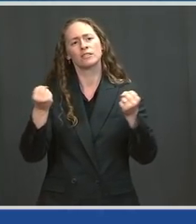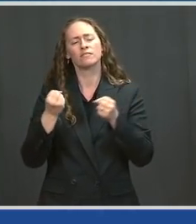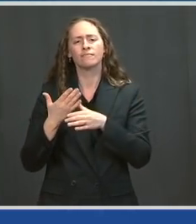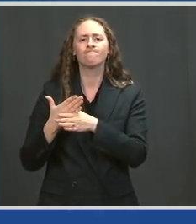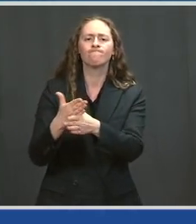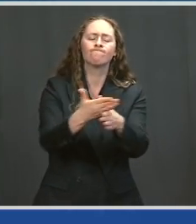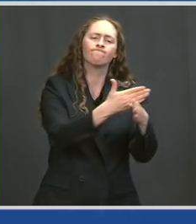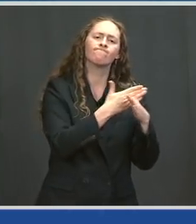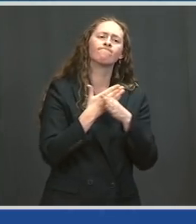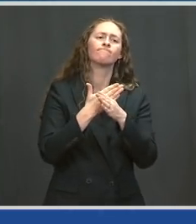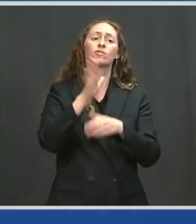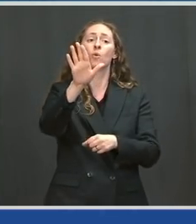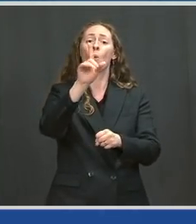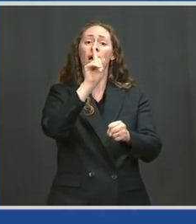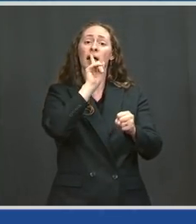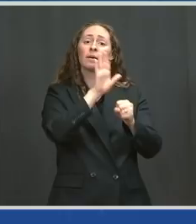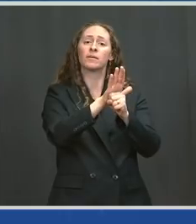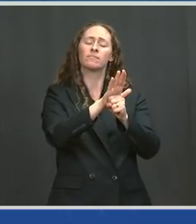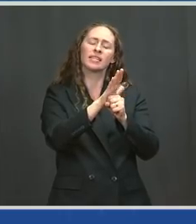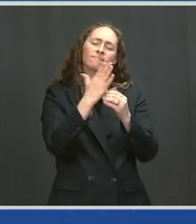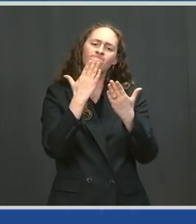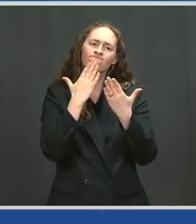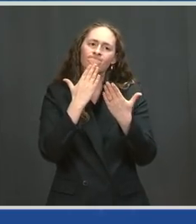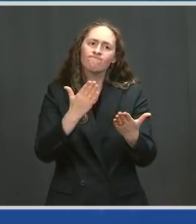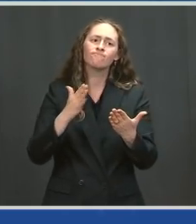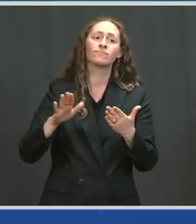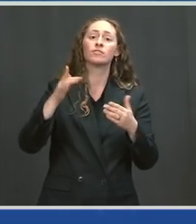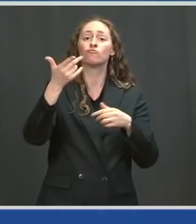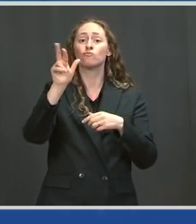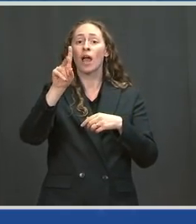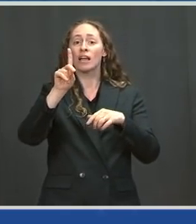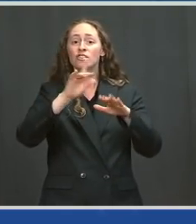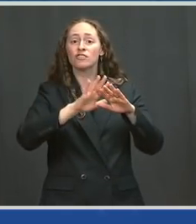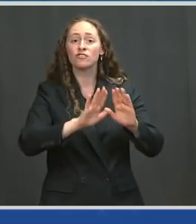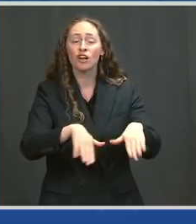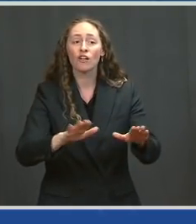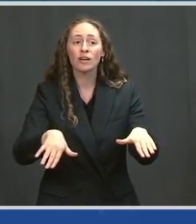And thank your children, and your grandchildren, and your nieces, and your nephews.